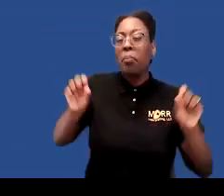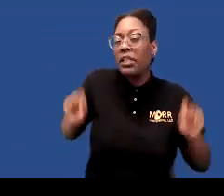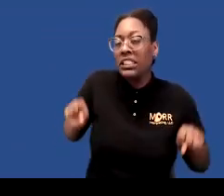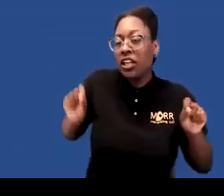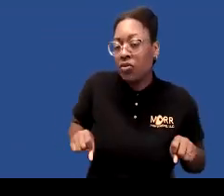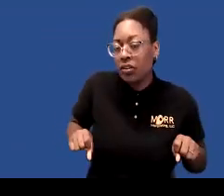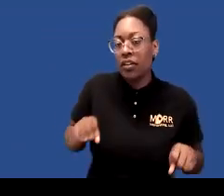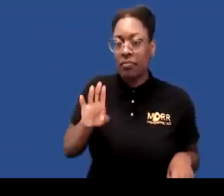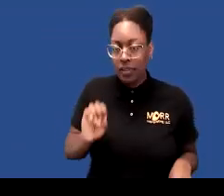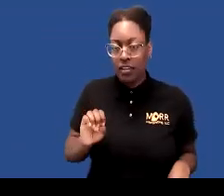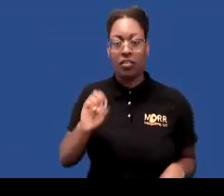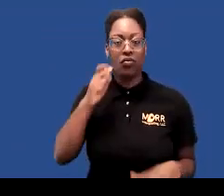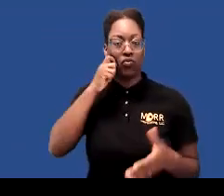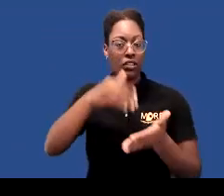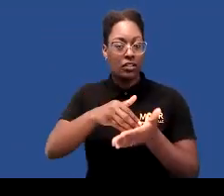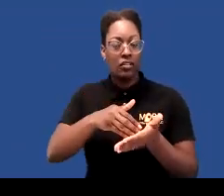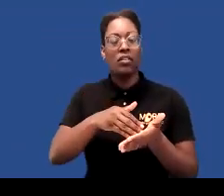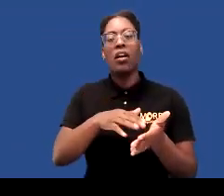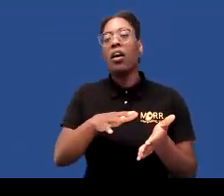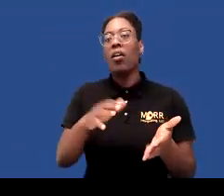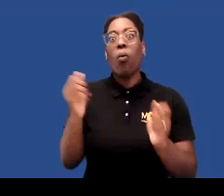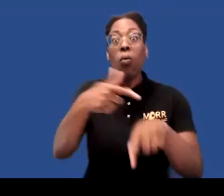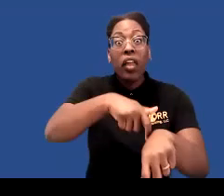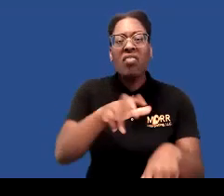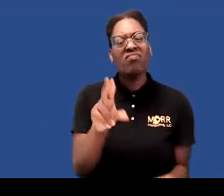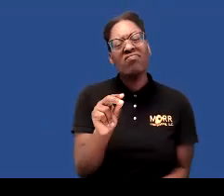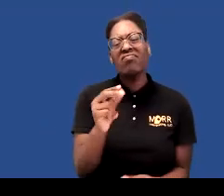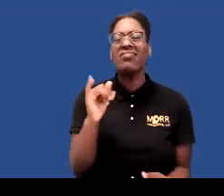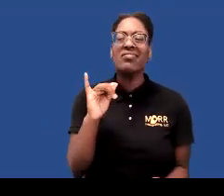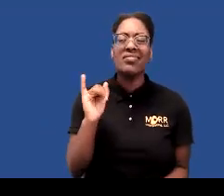to learn more about commas or semicolons or they're trying to find just that right word